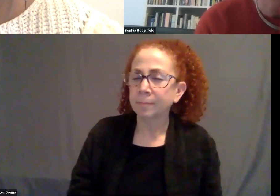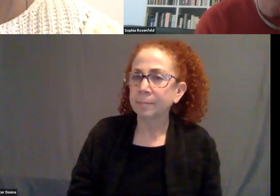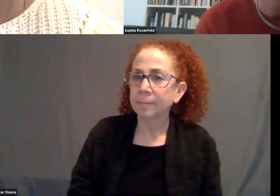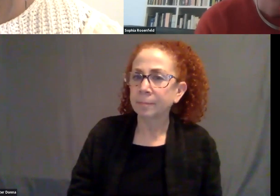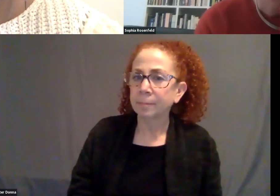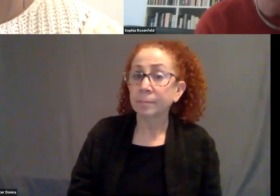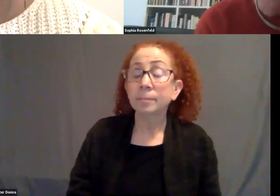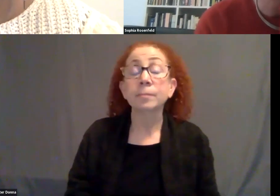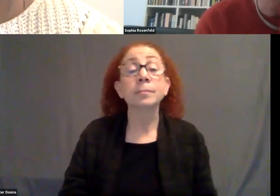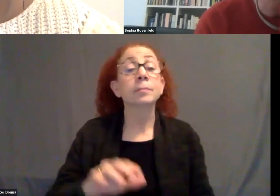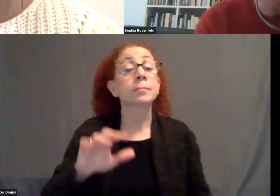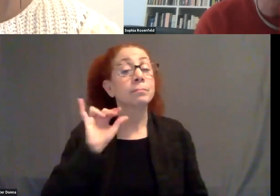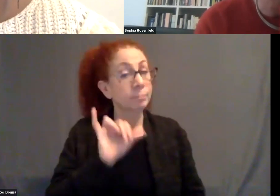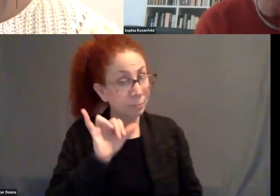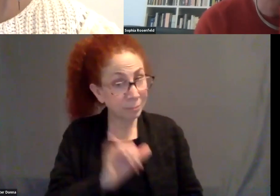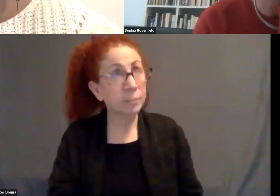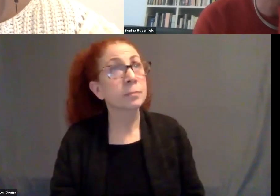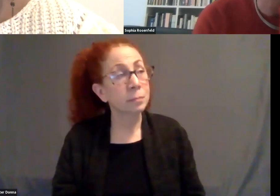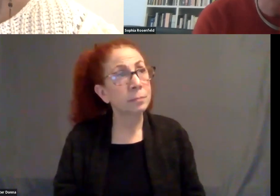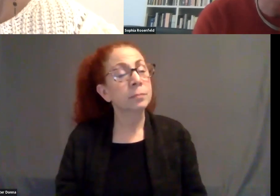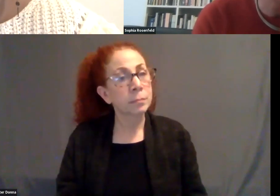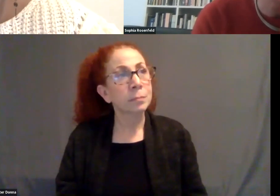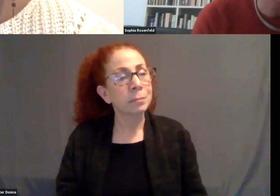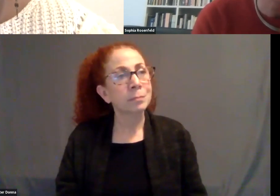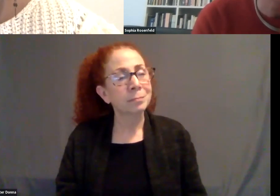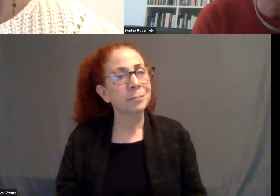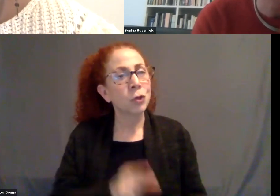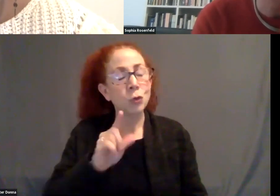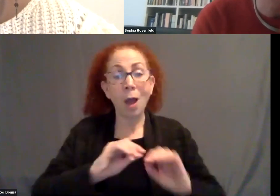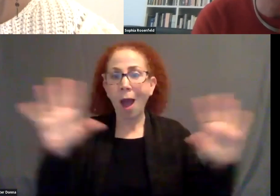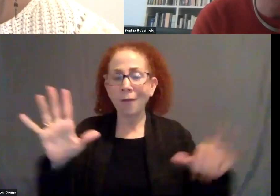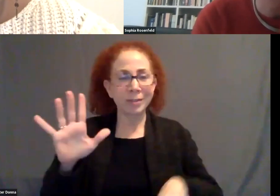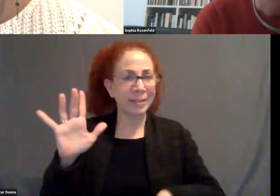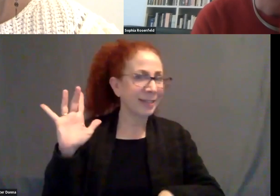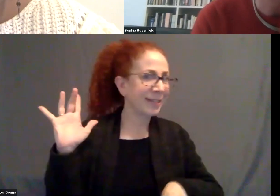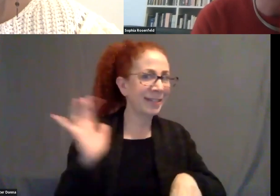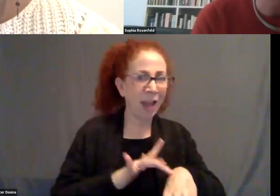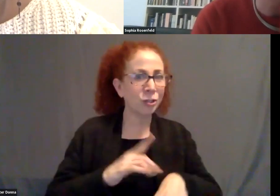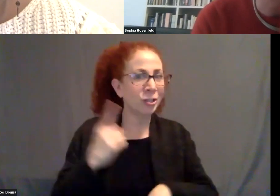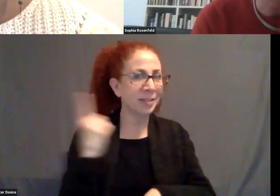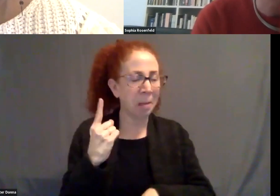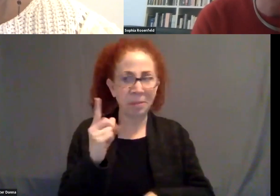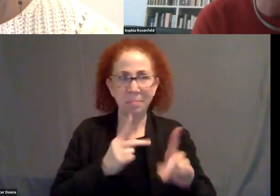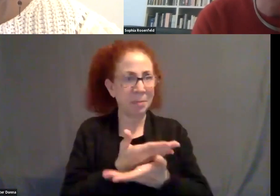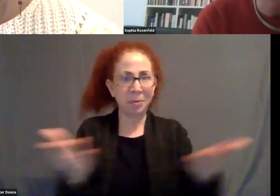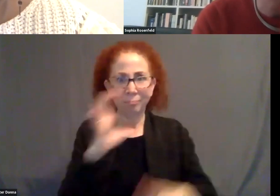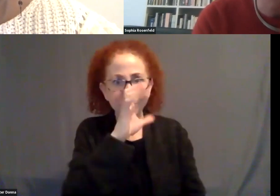Yeah. Well you're getting-- you've obviously touched a nerve, here. Because you're getting a lot of interesting questions and